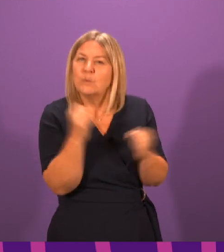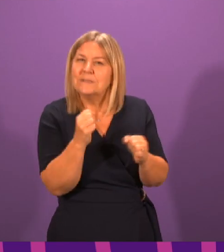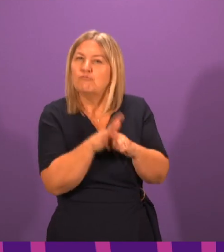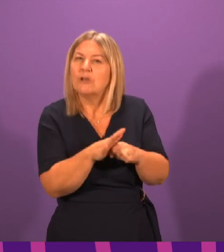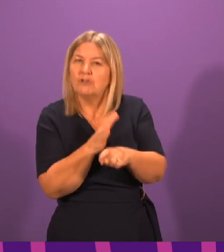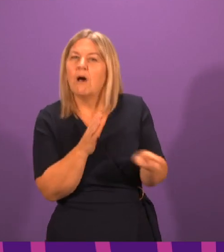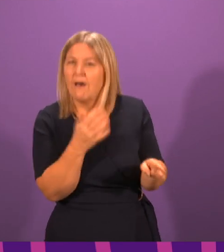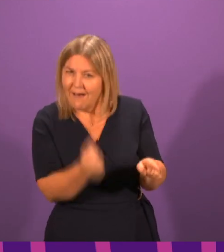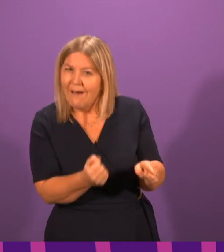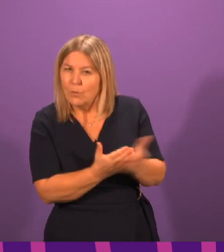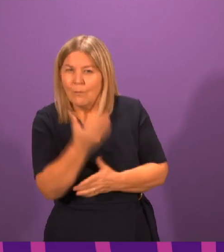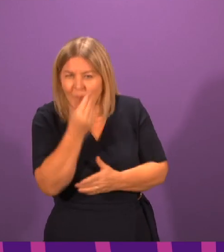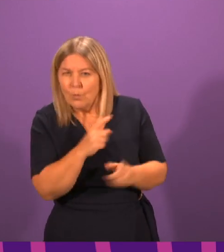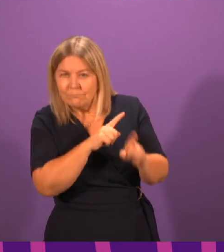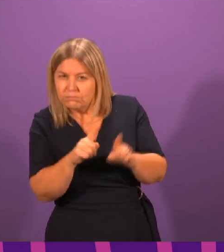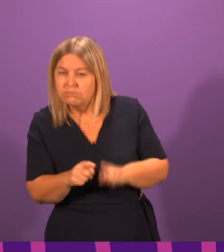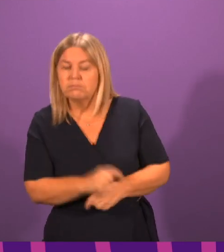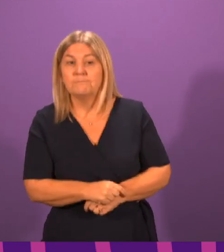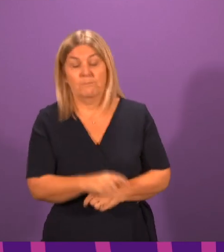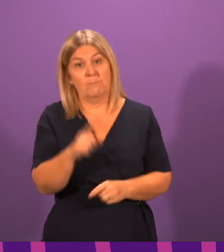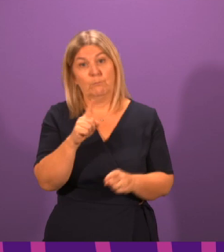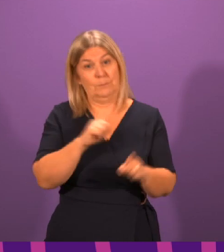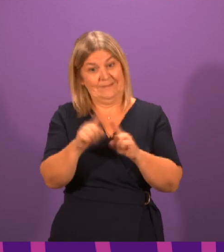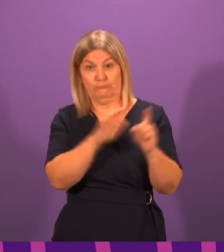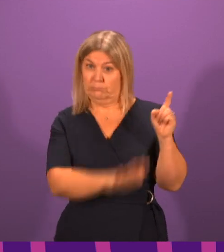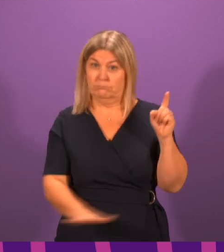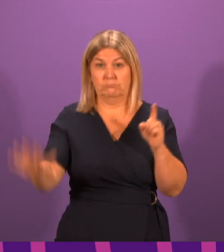Those pressures will impact differently across the country—we can see that